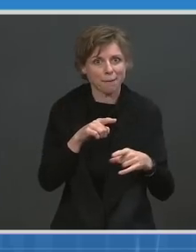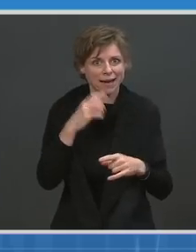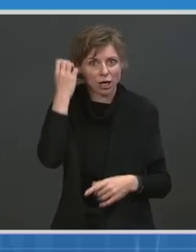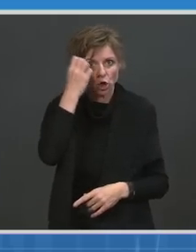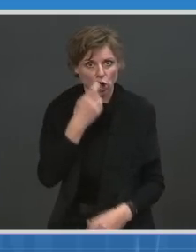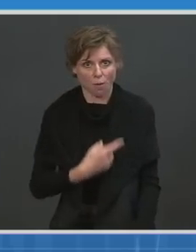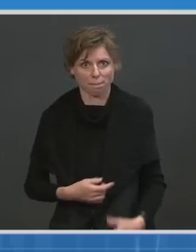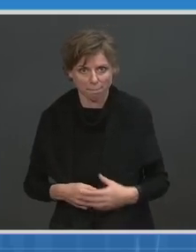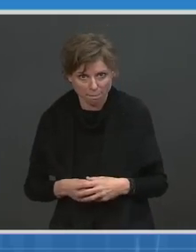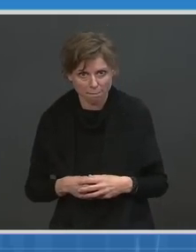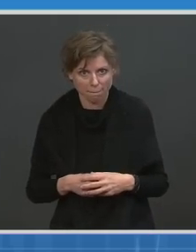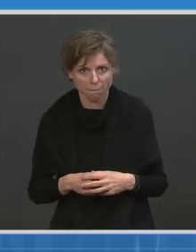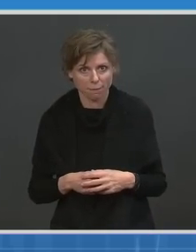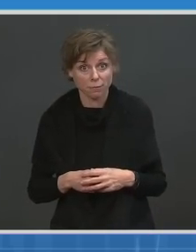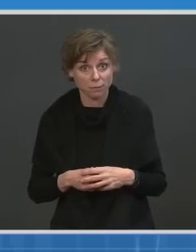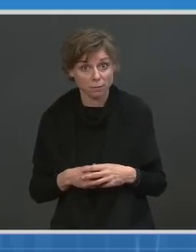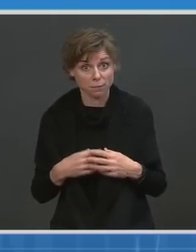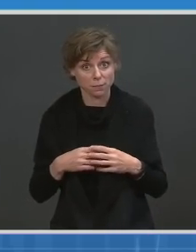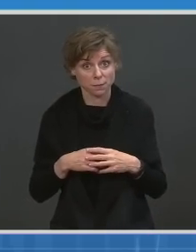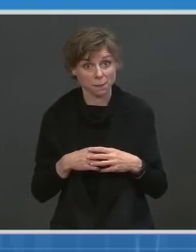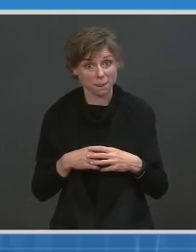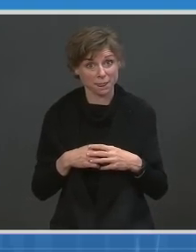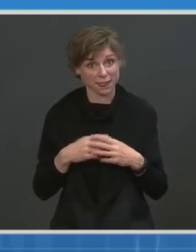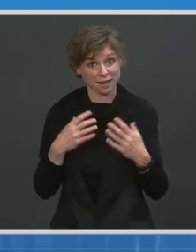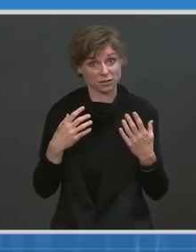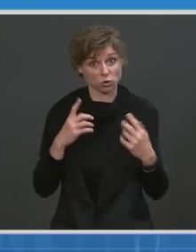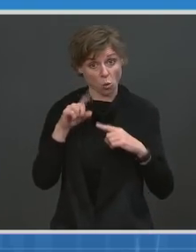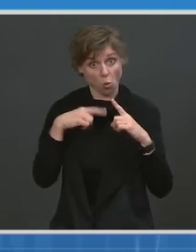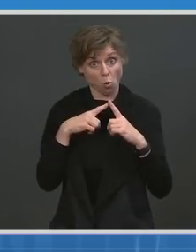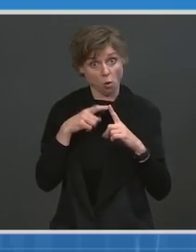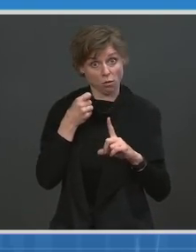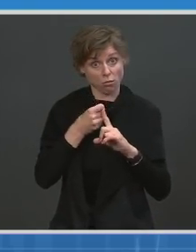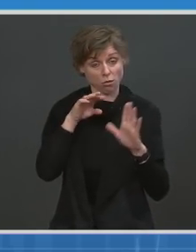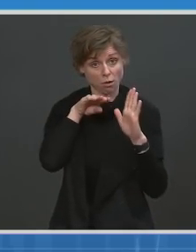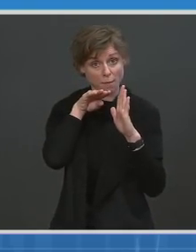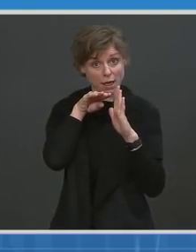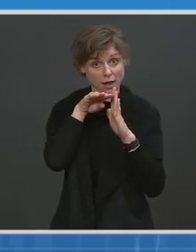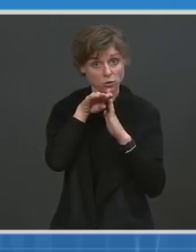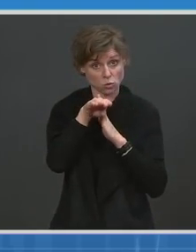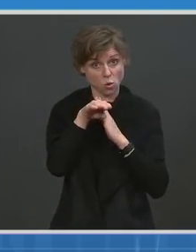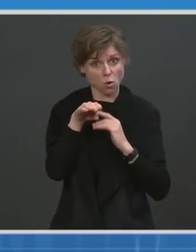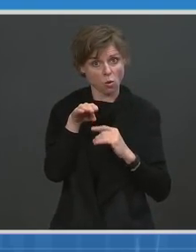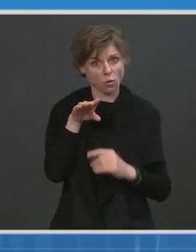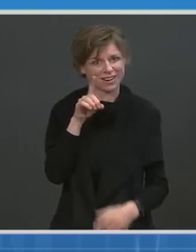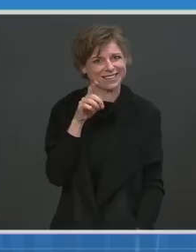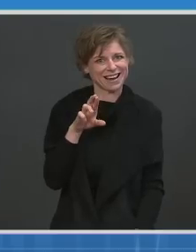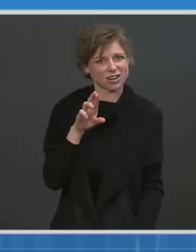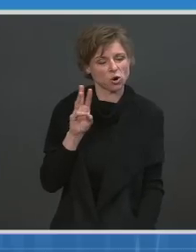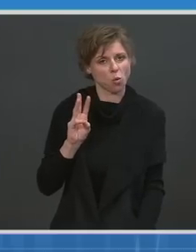at a time when we've reached this point of plateauing that Dr. Walensky mentioned to you,